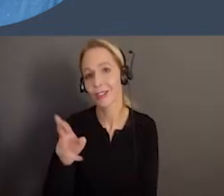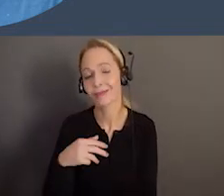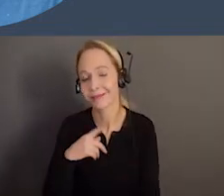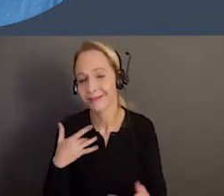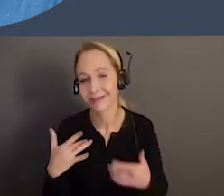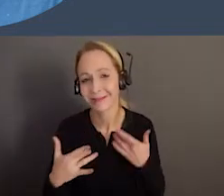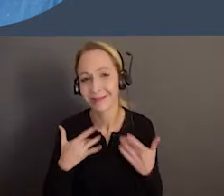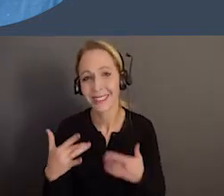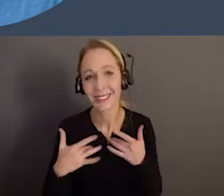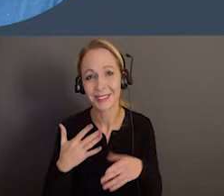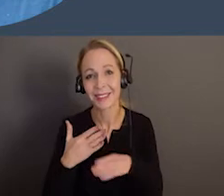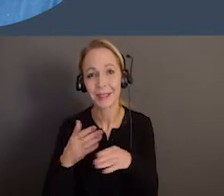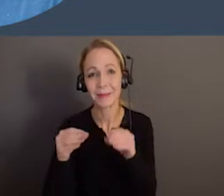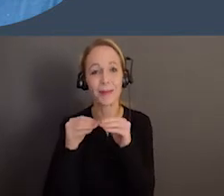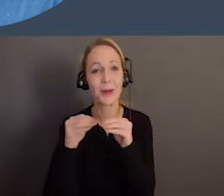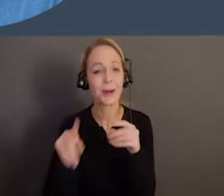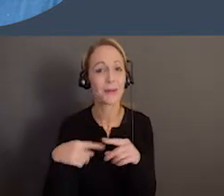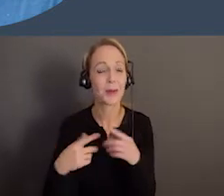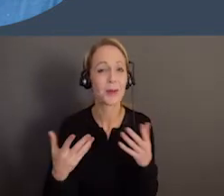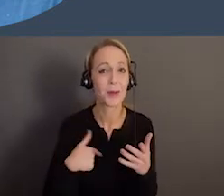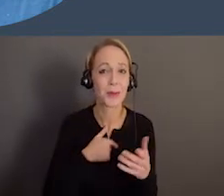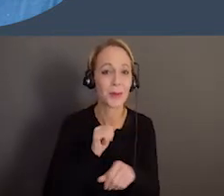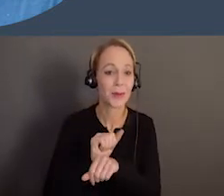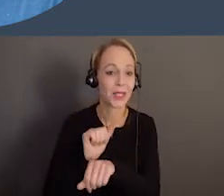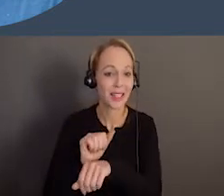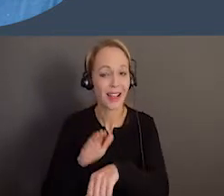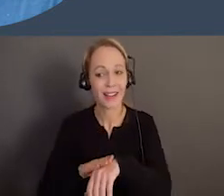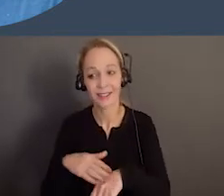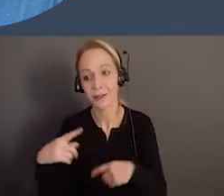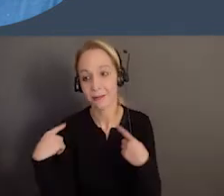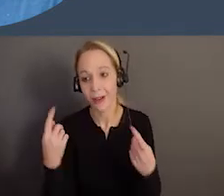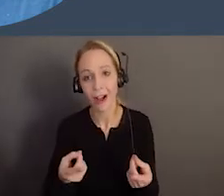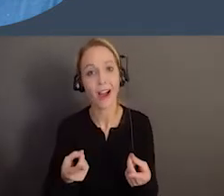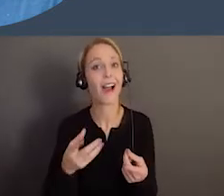DEVELOPER AND MY PRONOUNS SHE/HER.